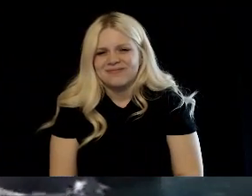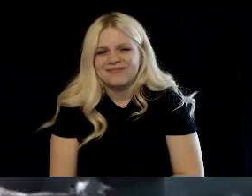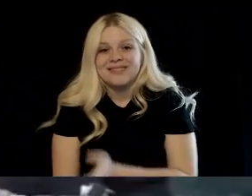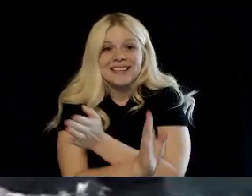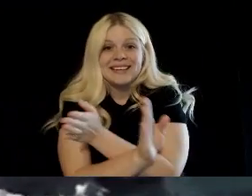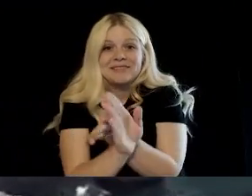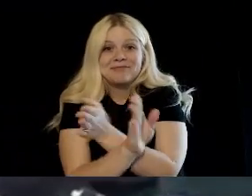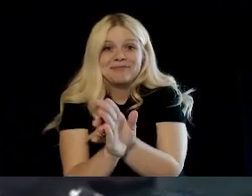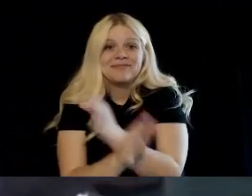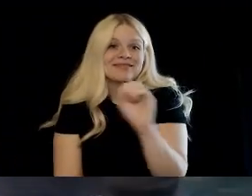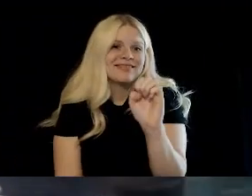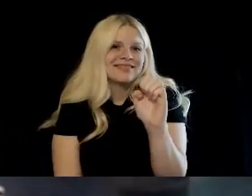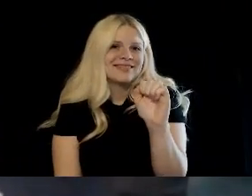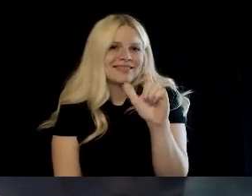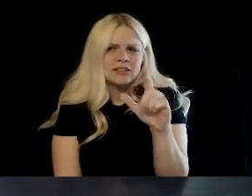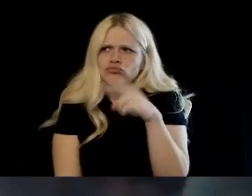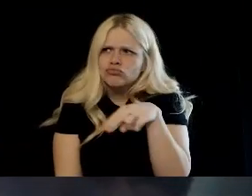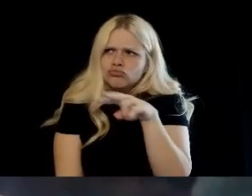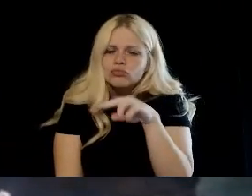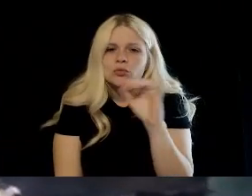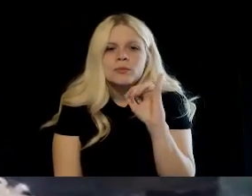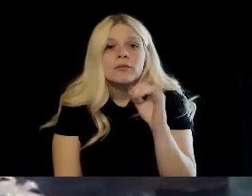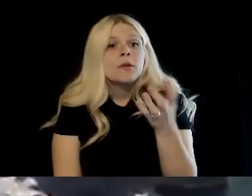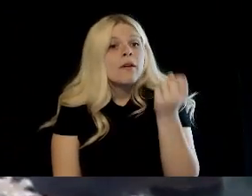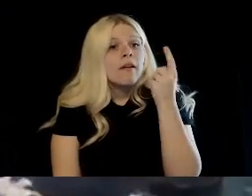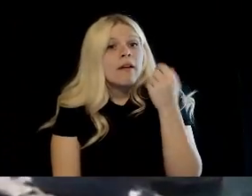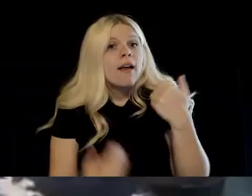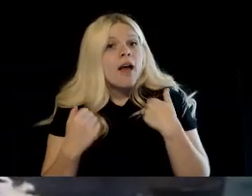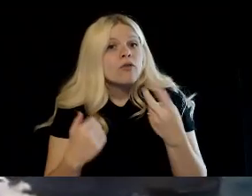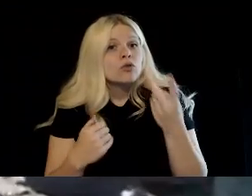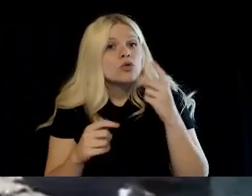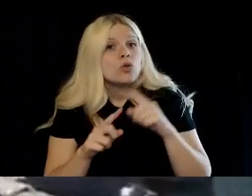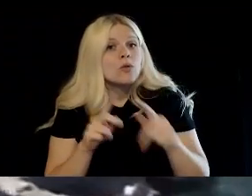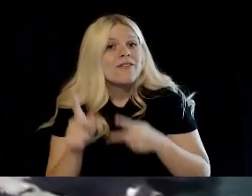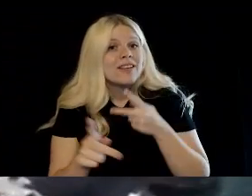So they do two different kinds of painting with our pinnipeds. You saw the rear